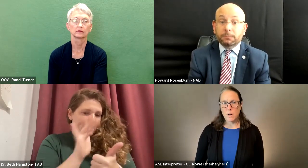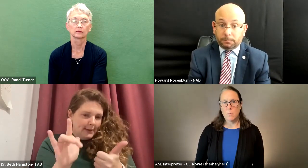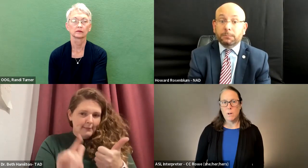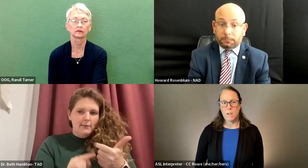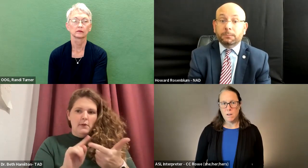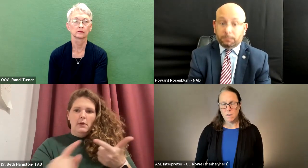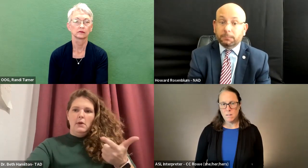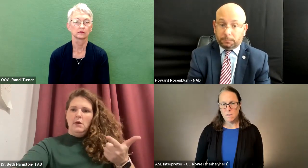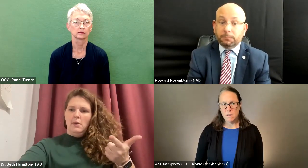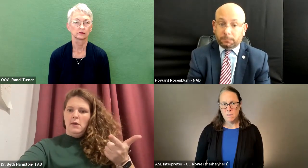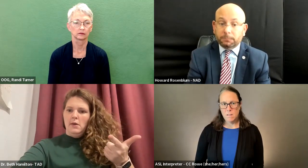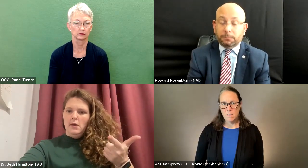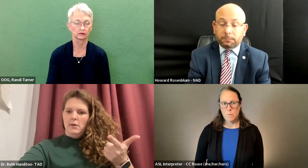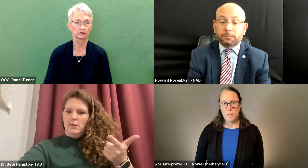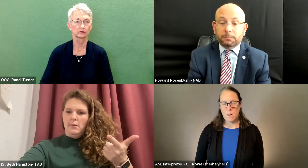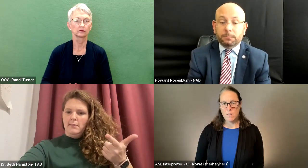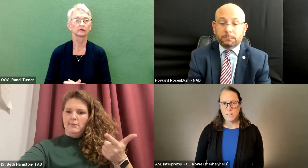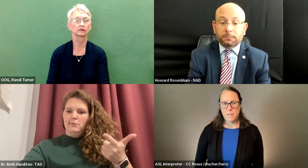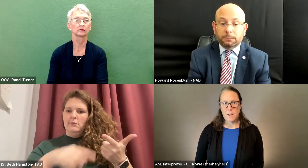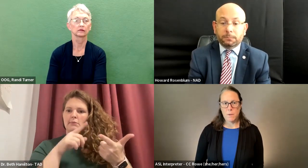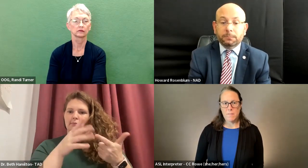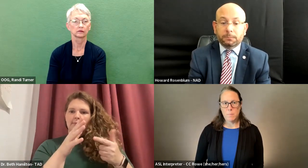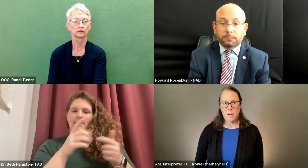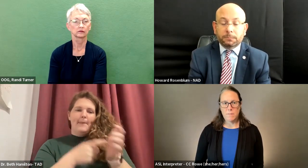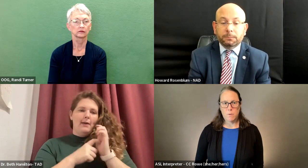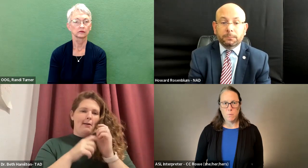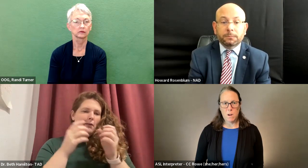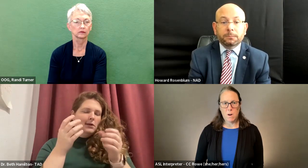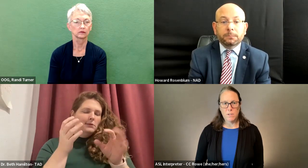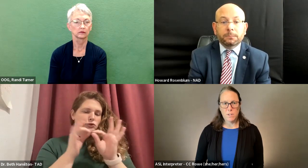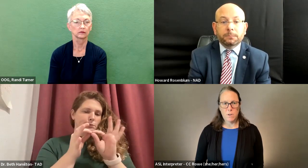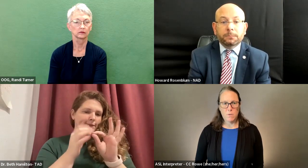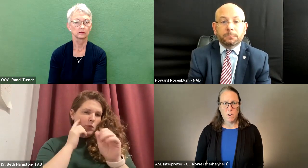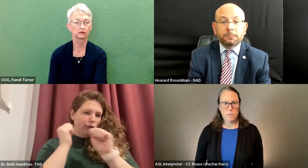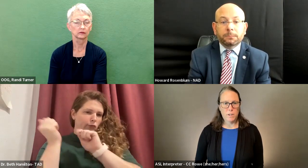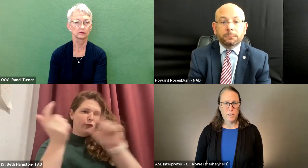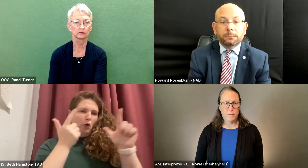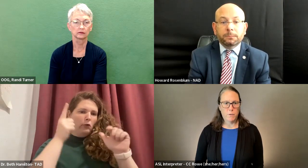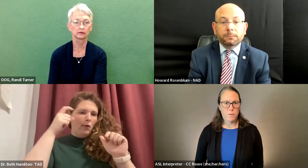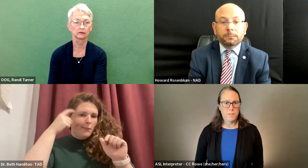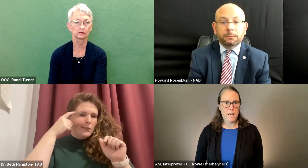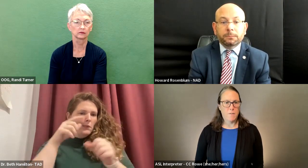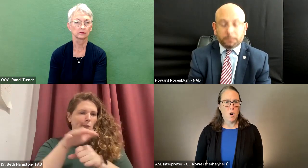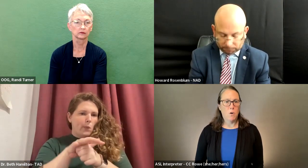SSP bill, provider, right, sign support provider. So this is one bill that